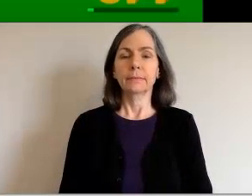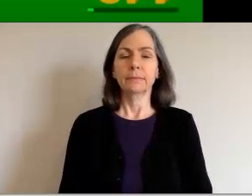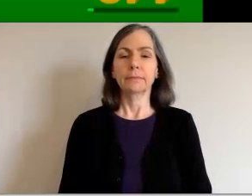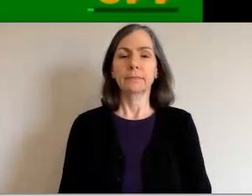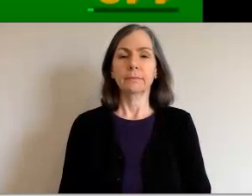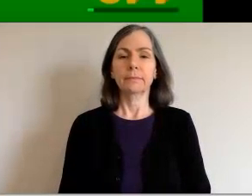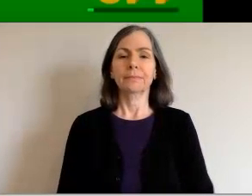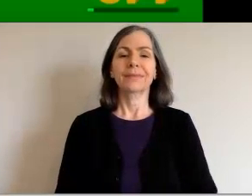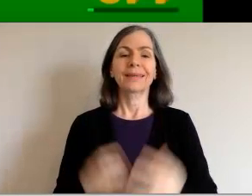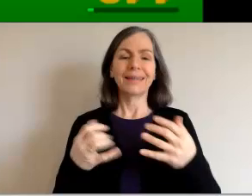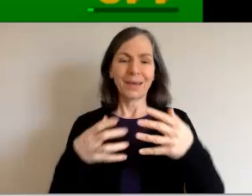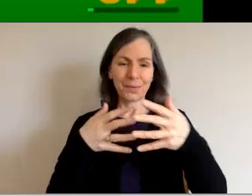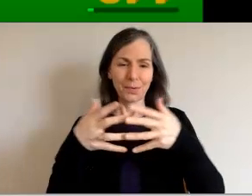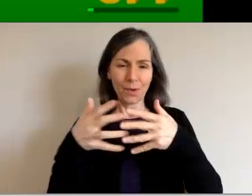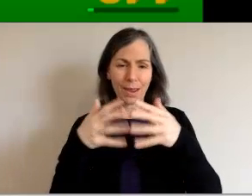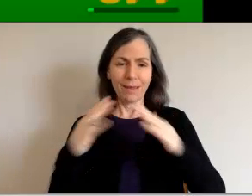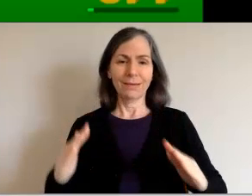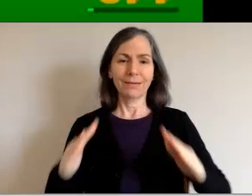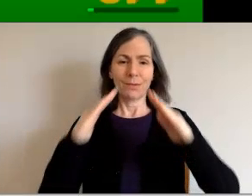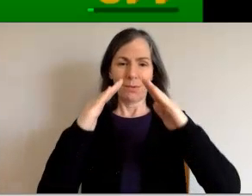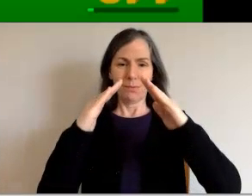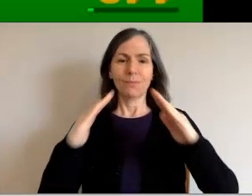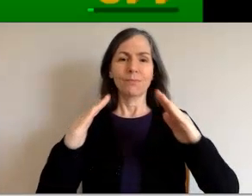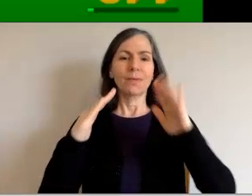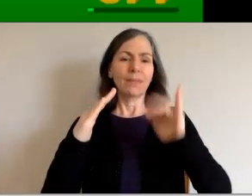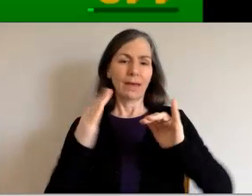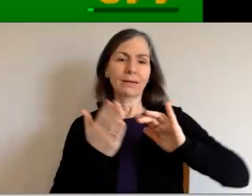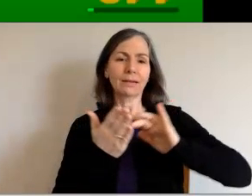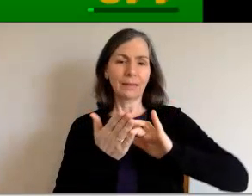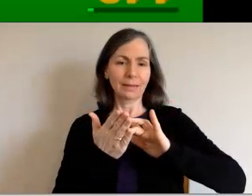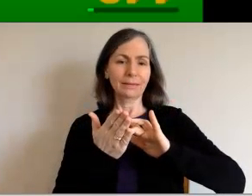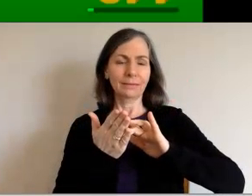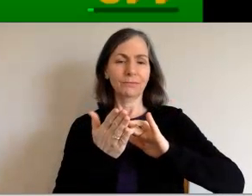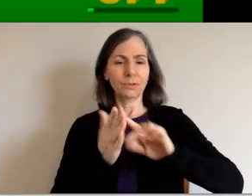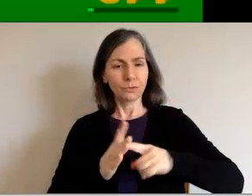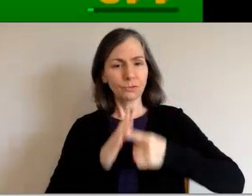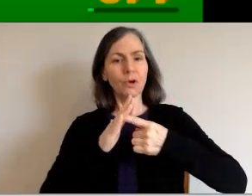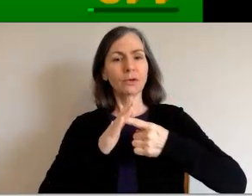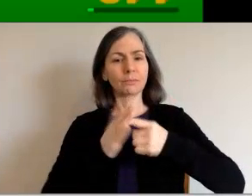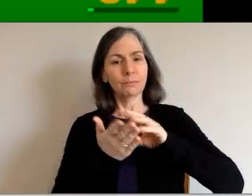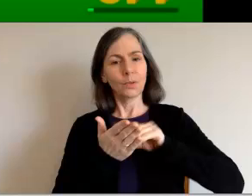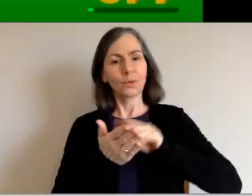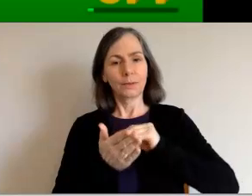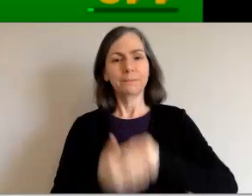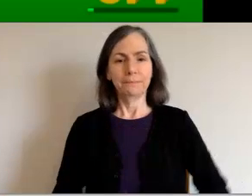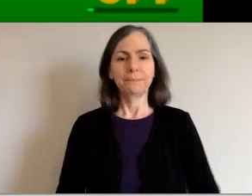Now we are going to click on this gray tower so that we can start our learning.